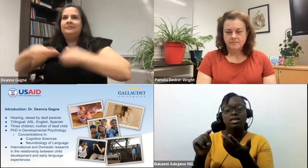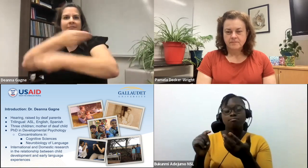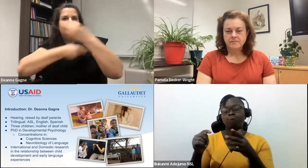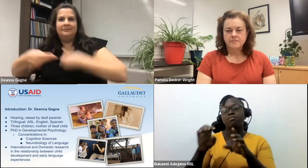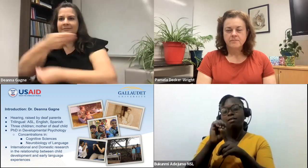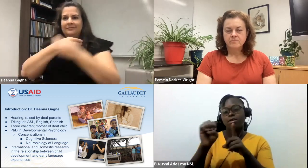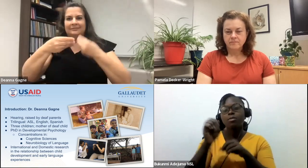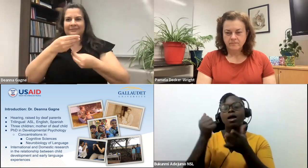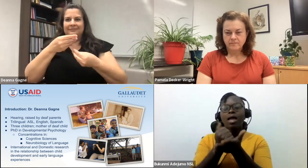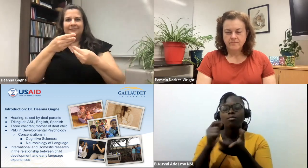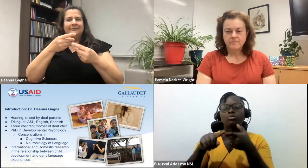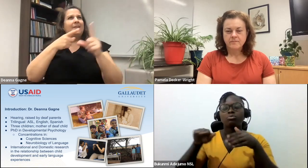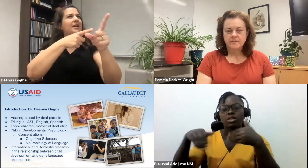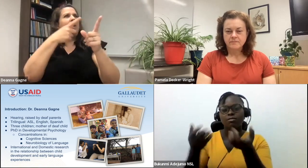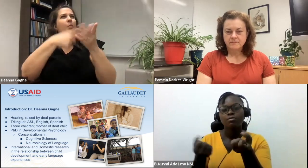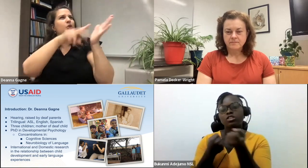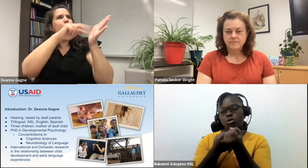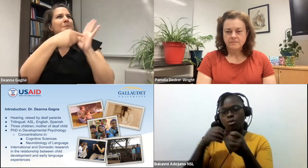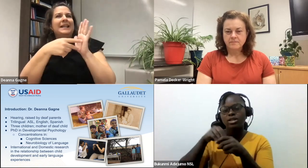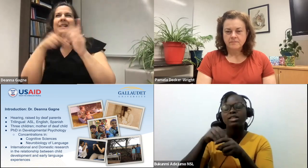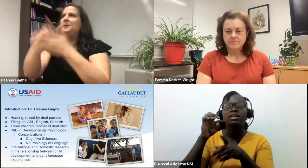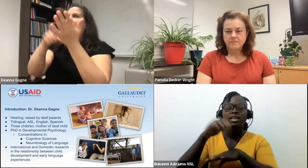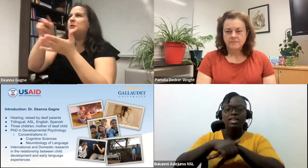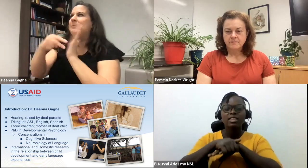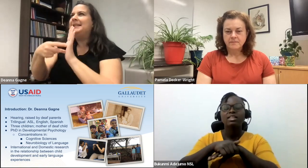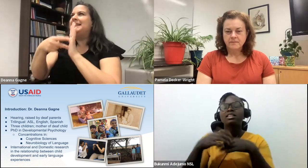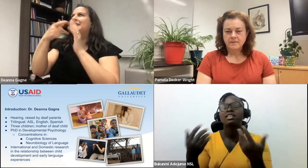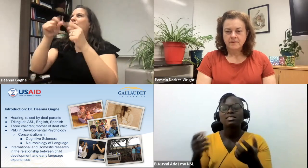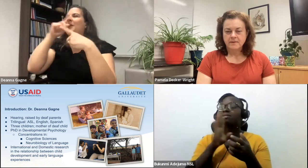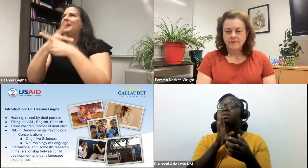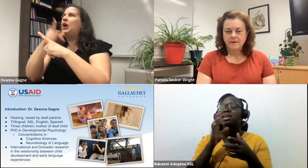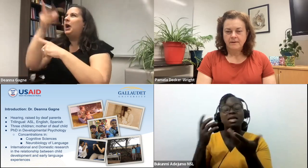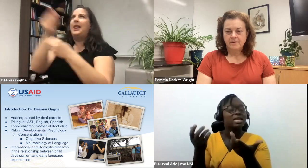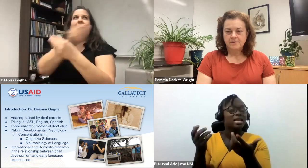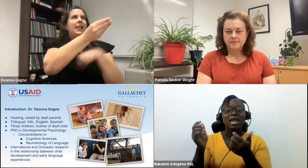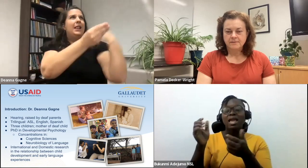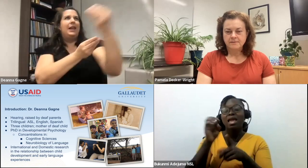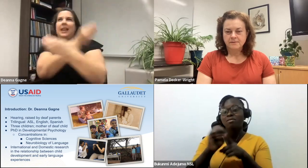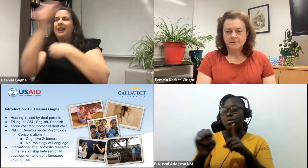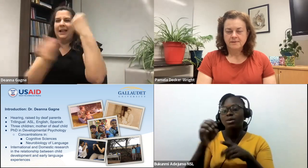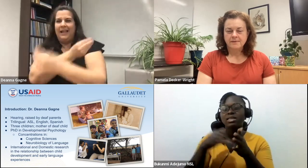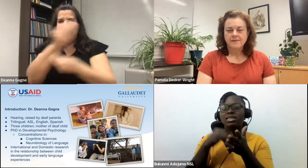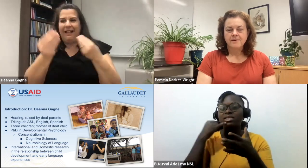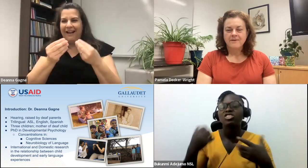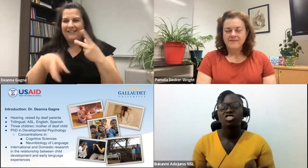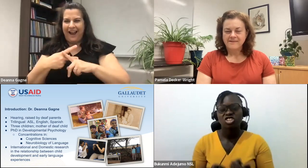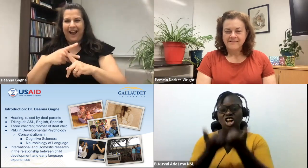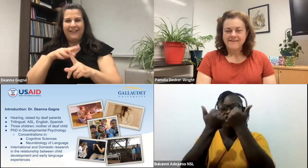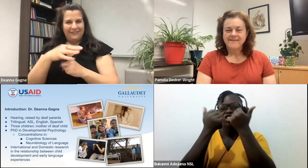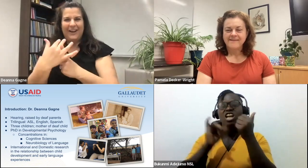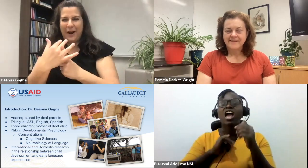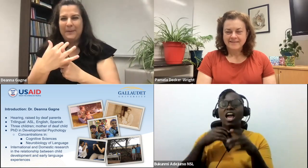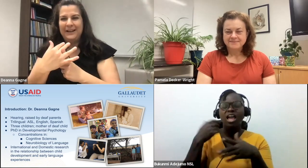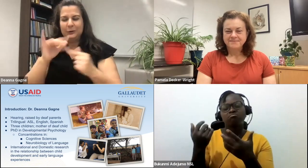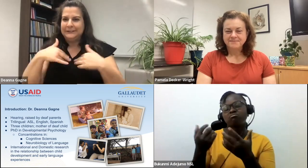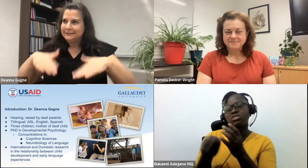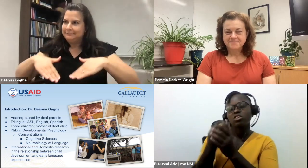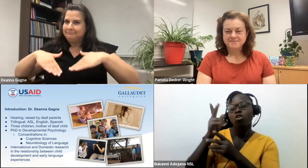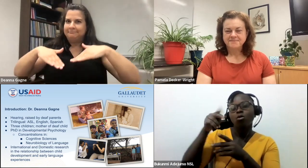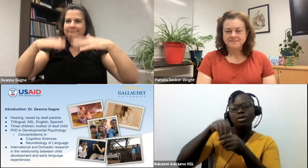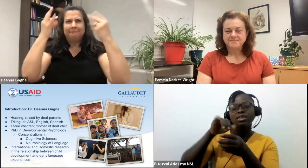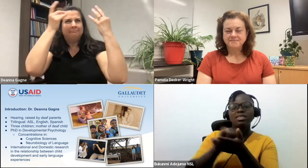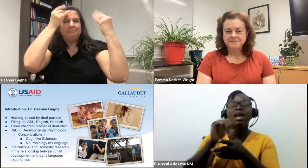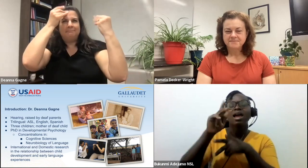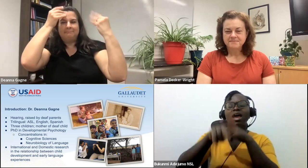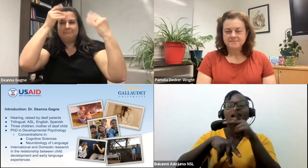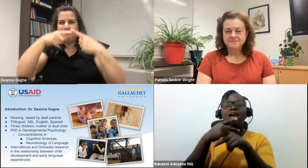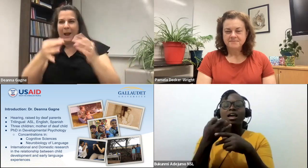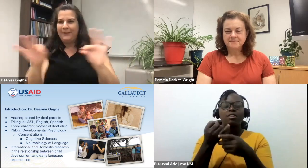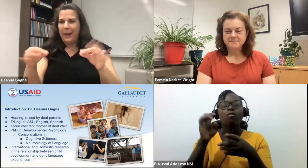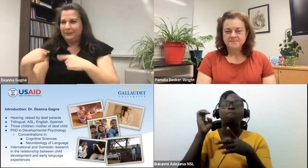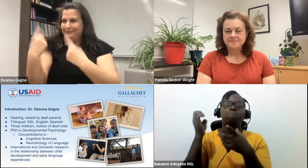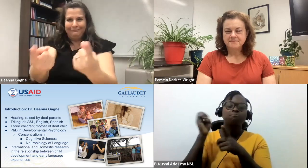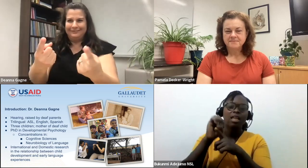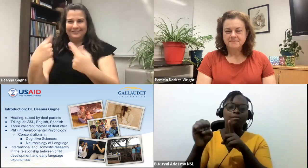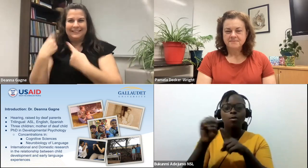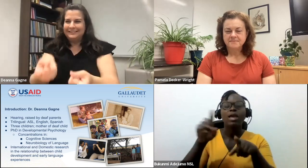triangle environment, exchanging information across languages, figuring out meaning across languages, and sometimes navigating that between groups. And that was the context in which I grew